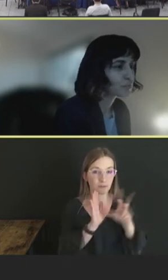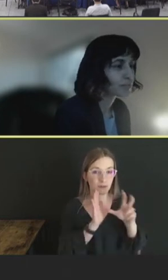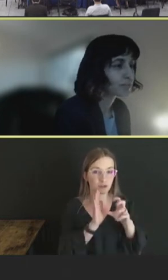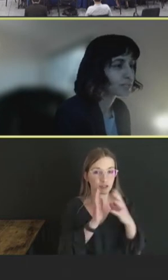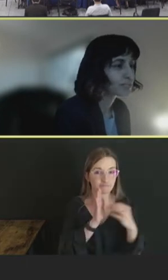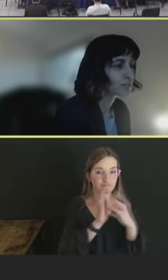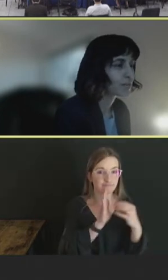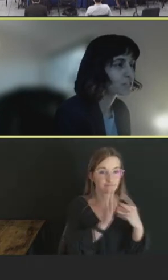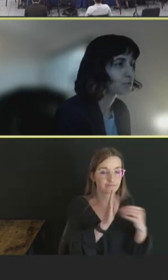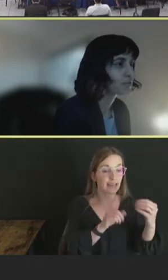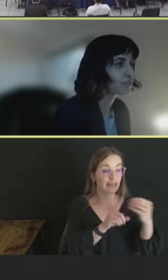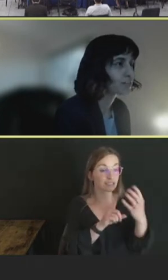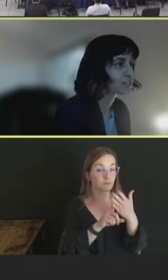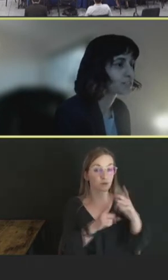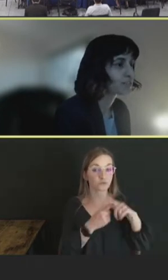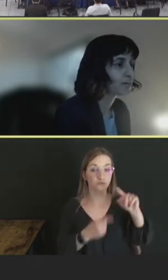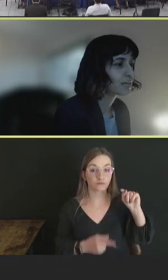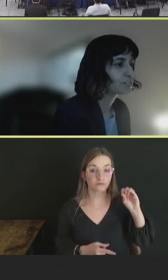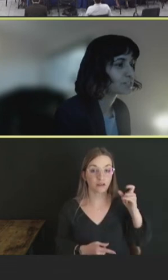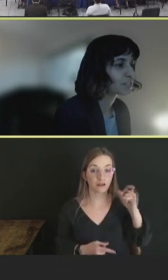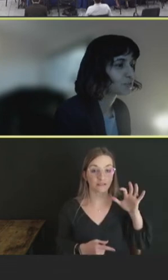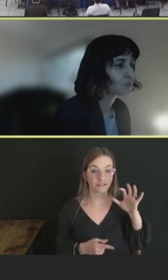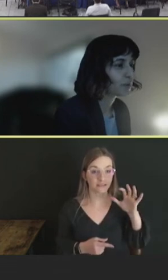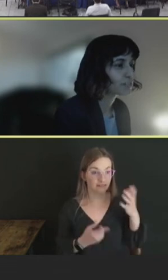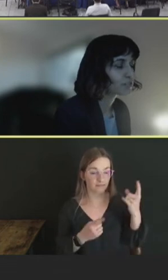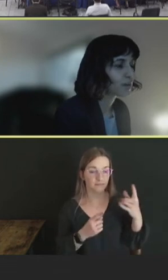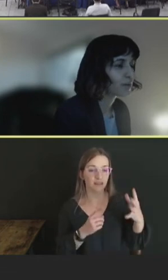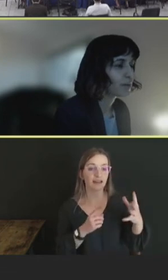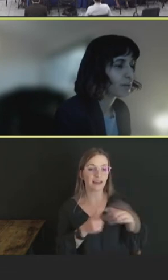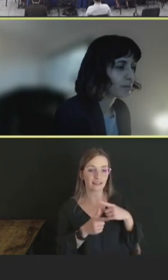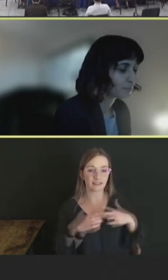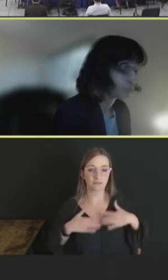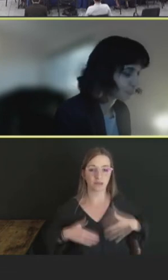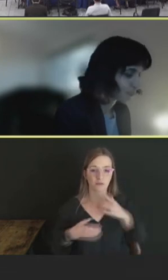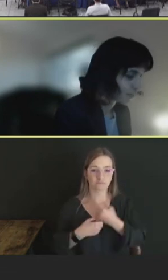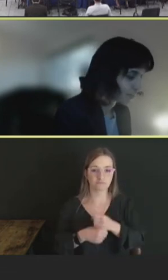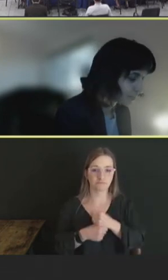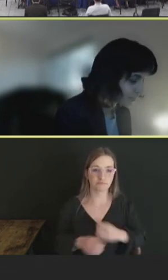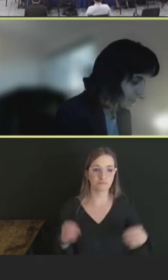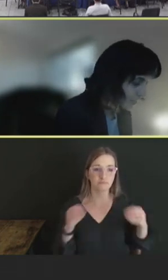also been linked to some natural infections, such as Group A Strep and measles virus.